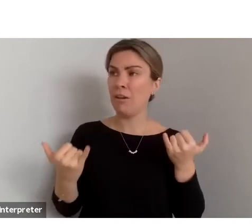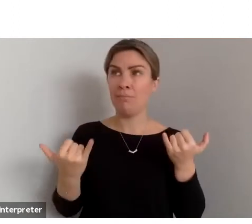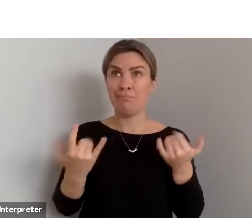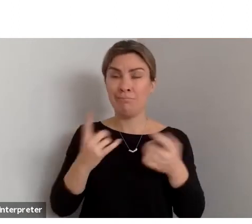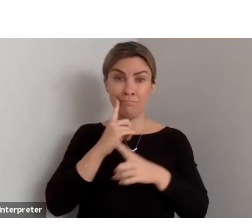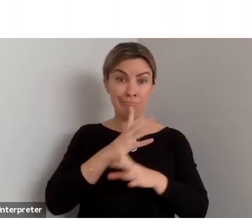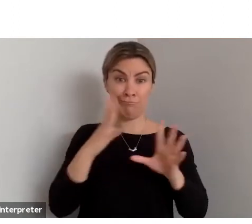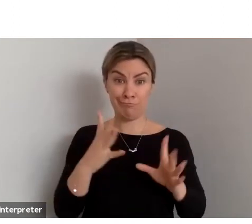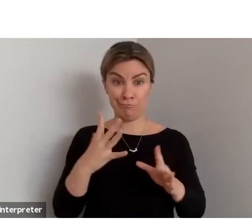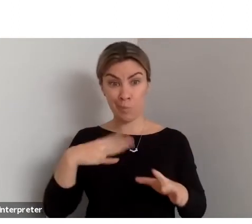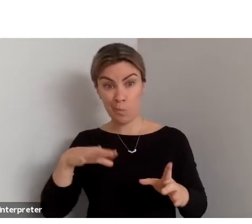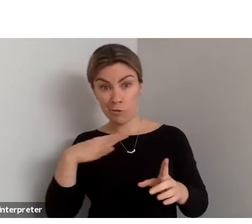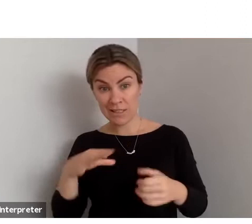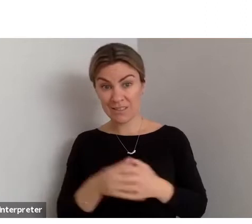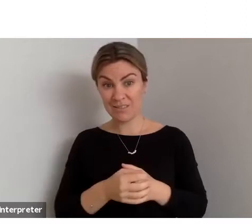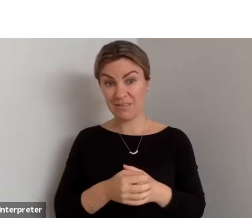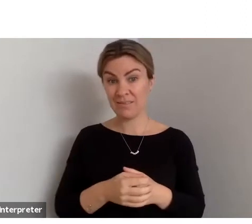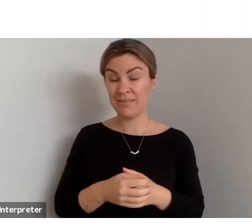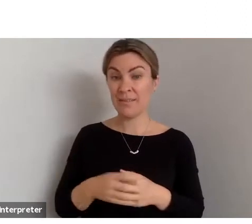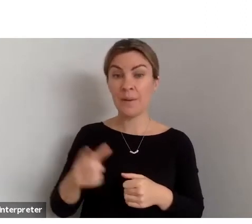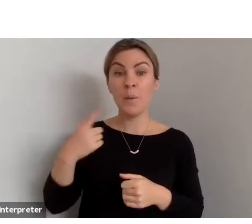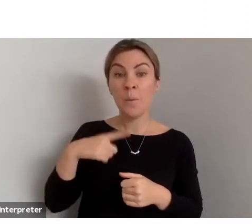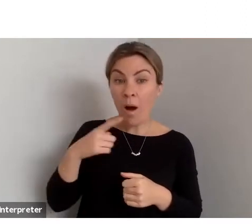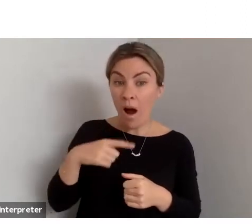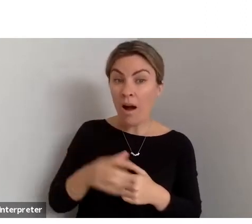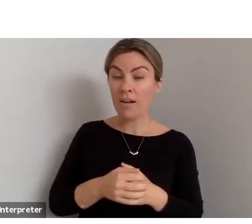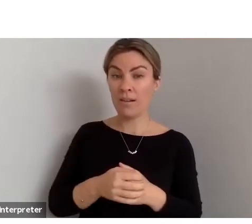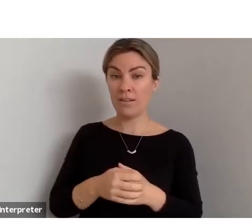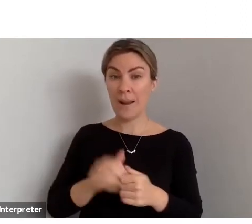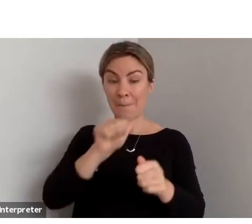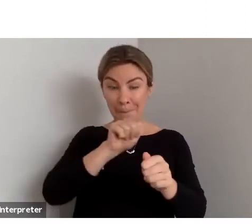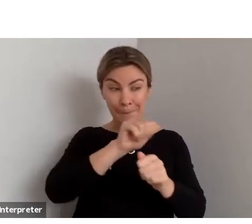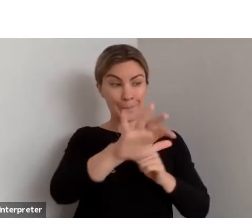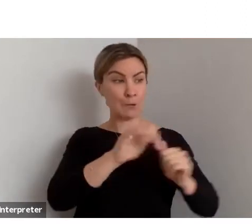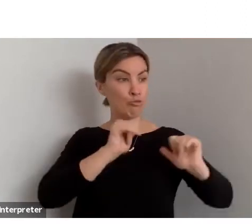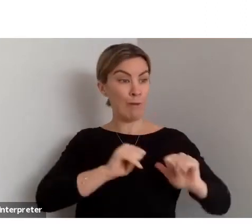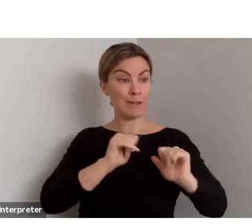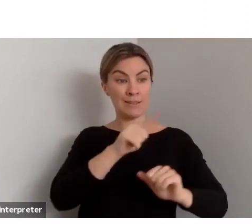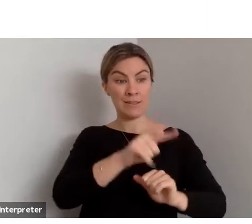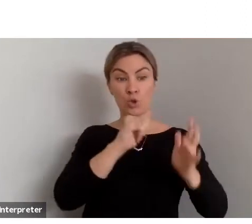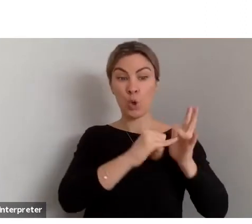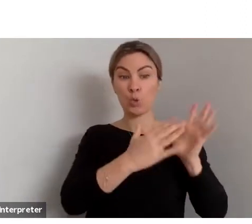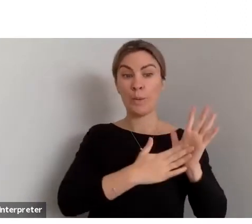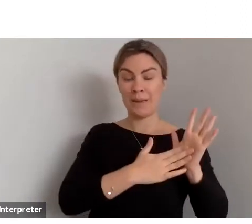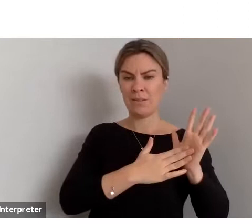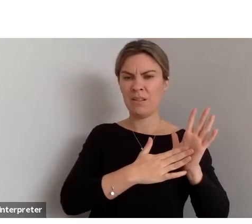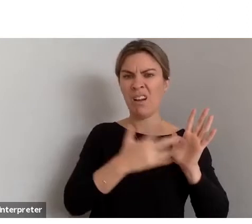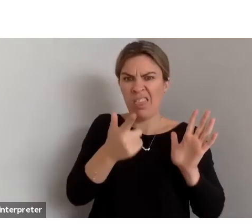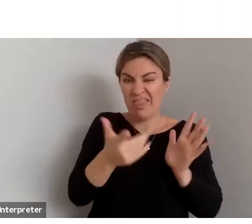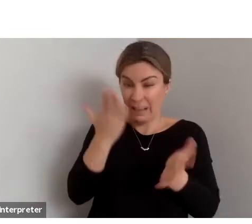good. Because Beck pastas-- Best practices for social media equals accessible social media.